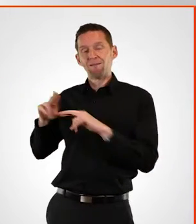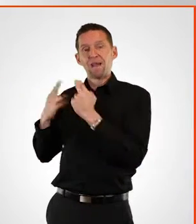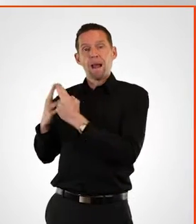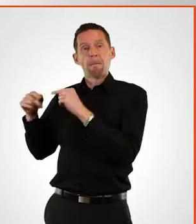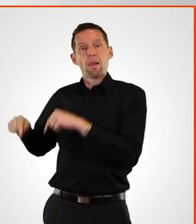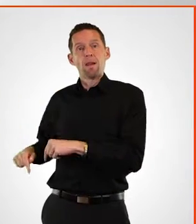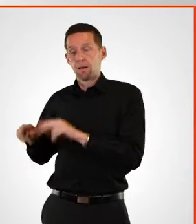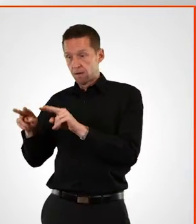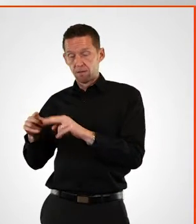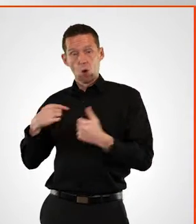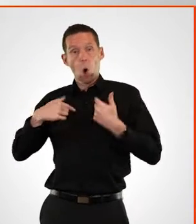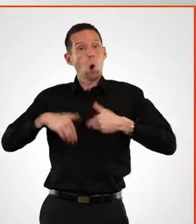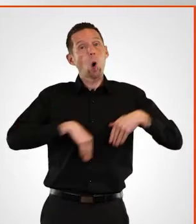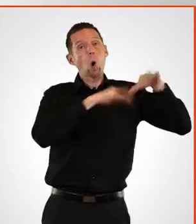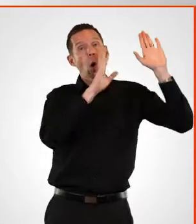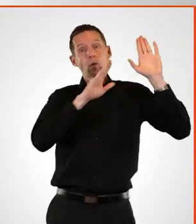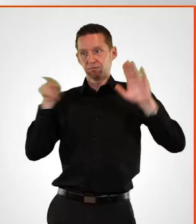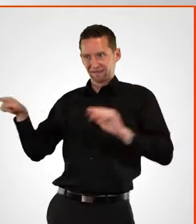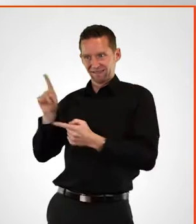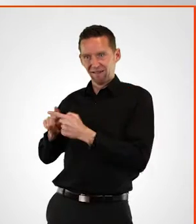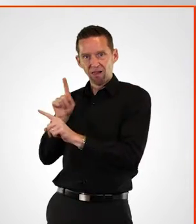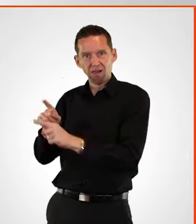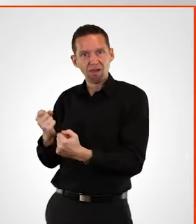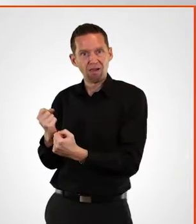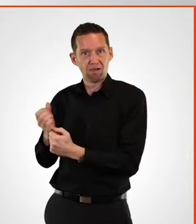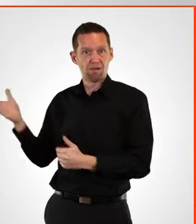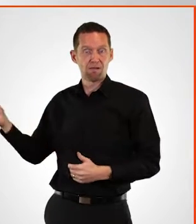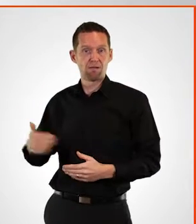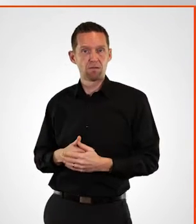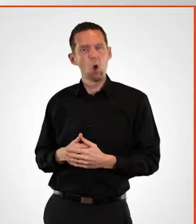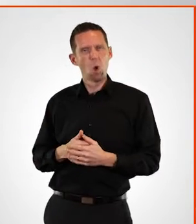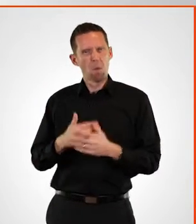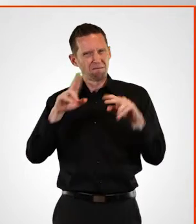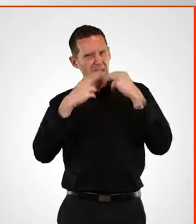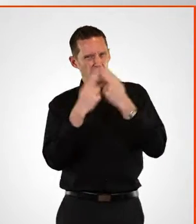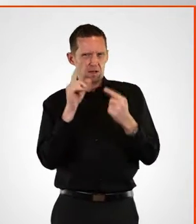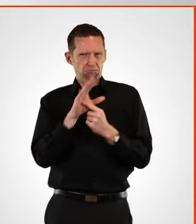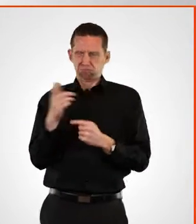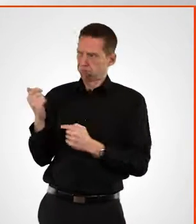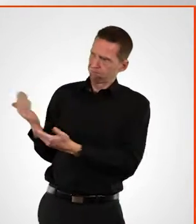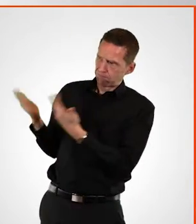and they're going to be there when you're gone. So let's bring that family in,